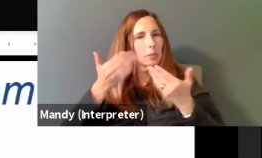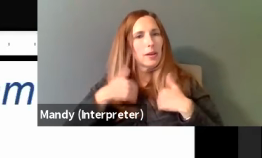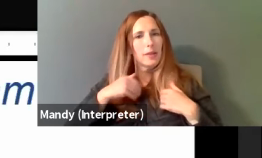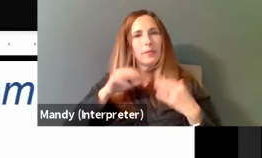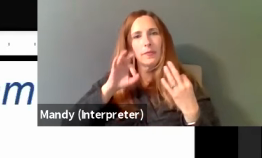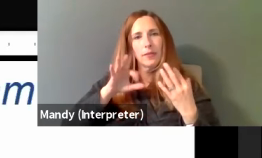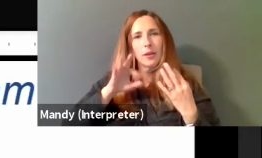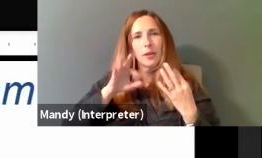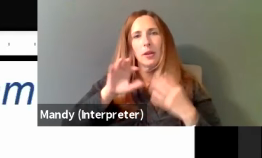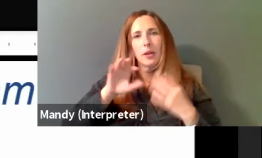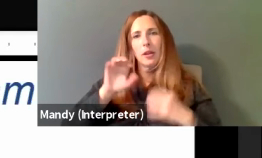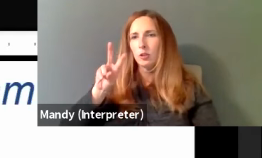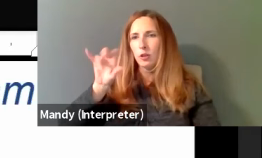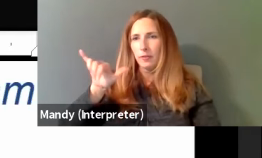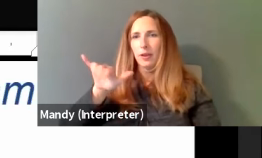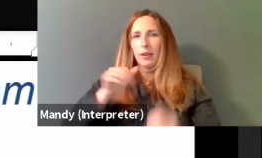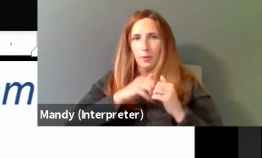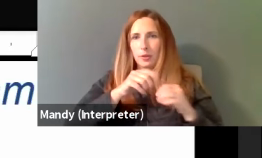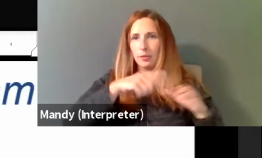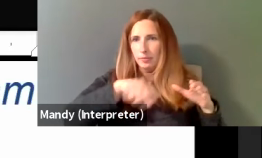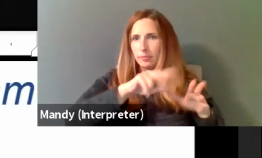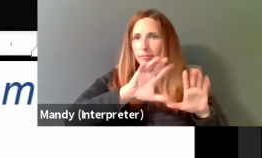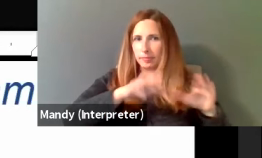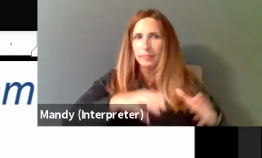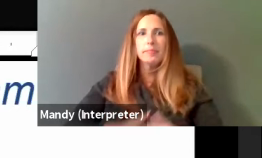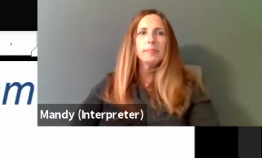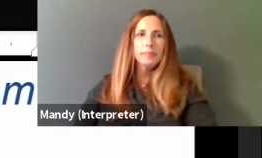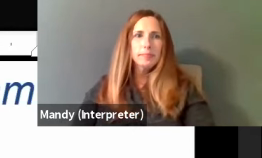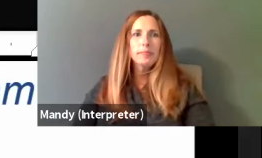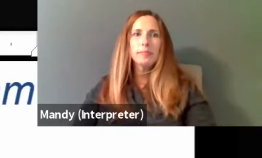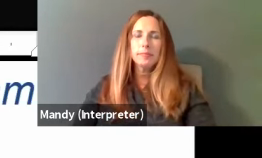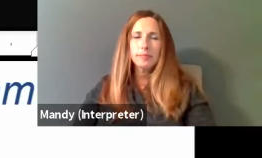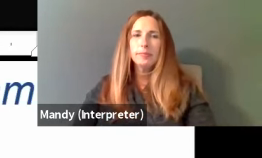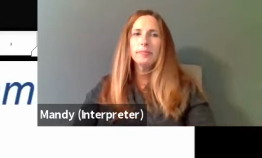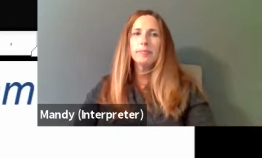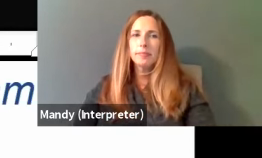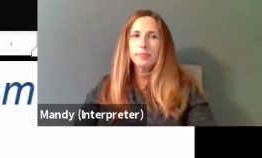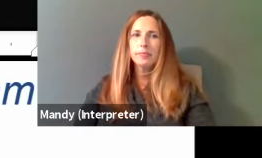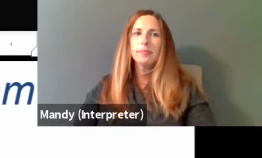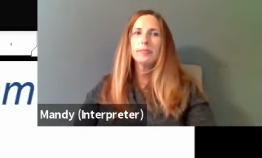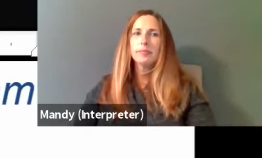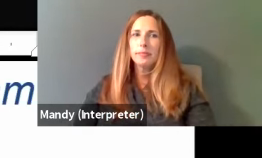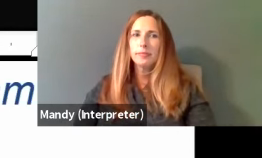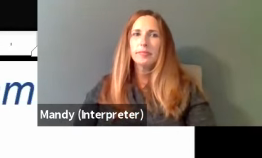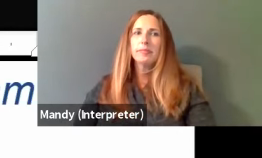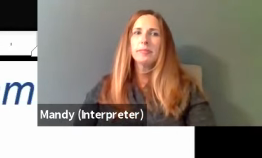This last part is pretty just setting up a timetable like we're going to review this plan every other year